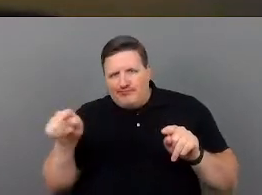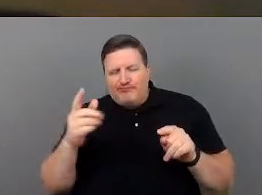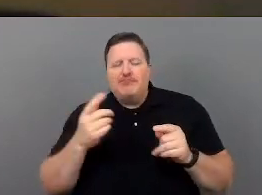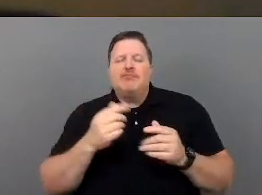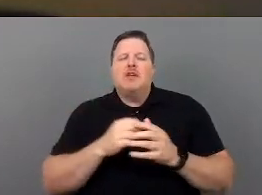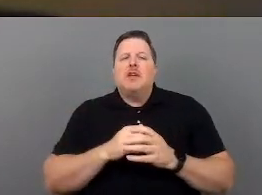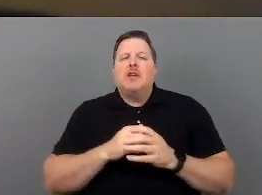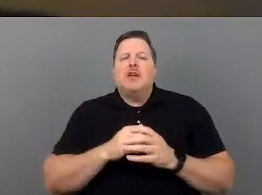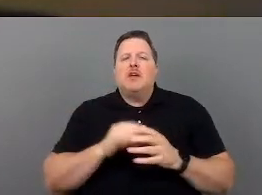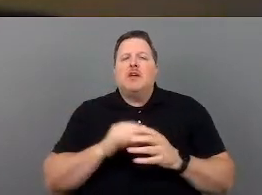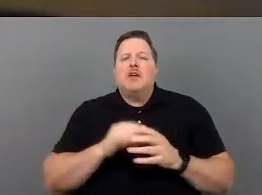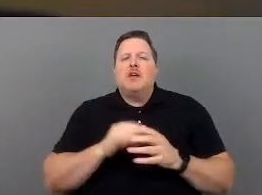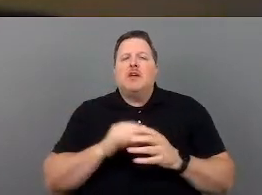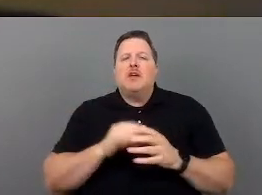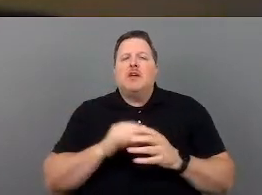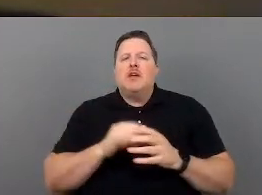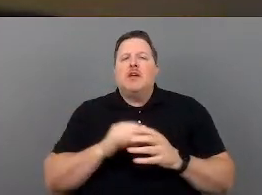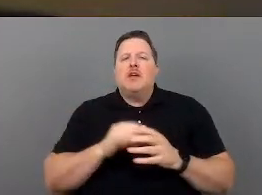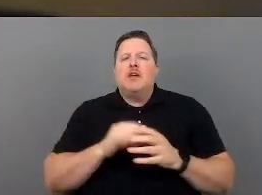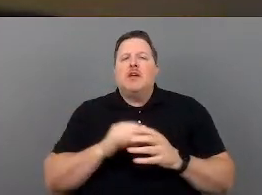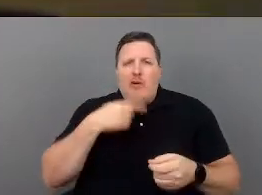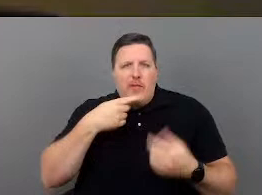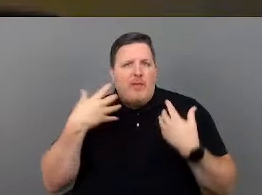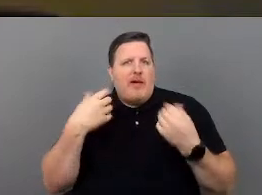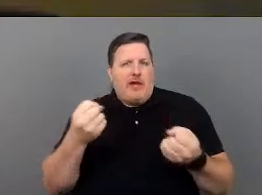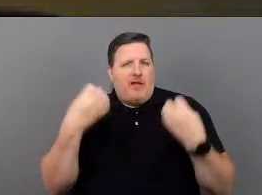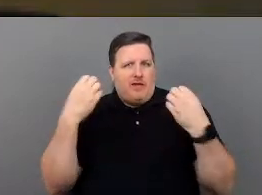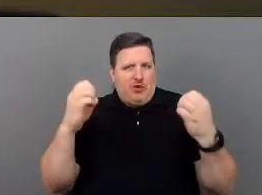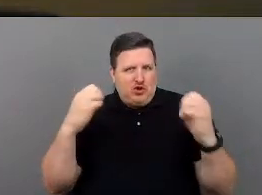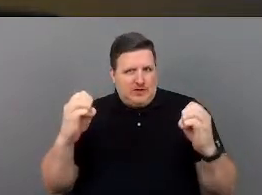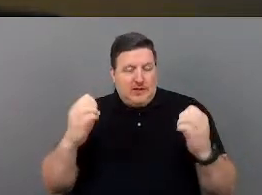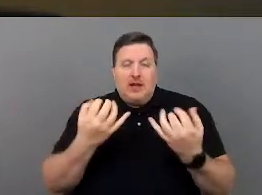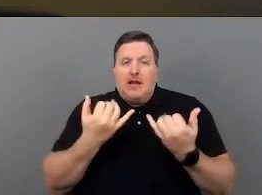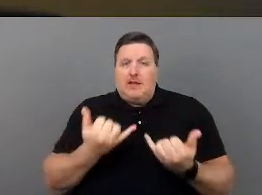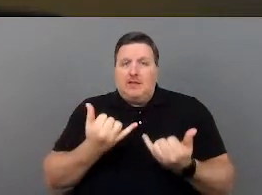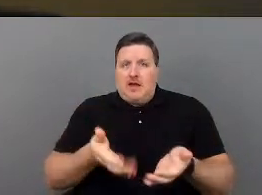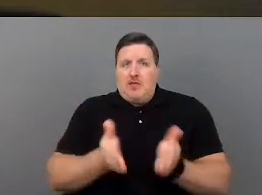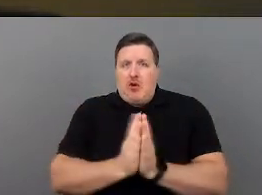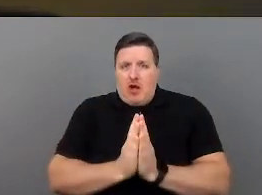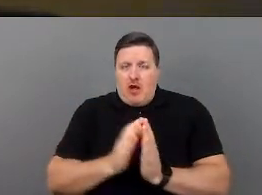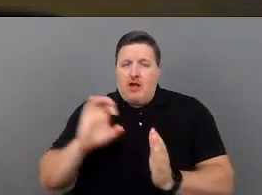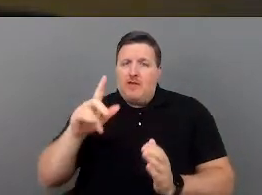021 DUE TO THE DECLARED STATE OF LOCAL PUBLIC HEALTH EMERGENCY. PRESENCE OF A QUORUM.